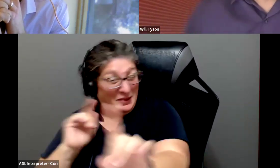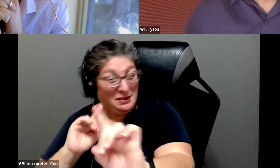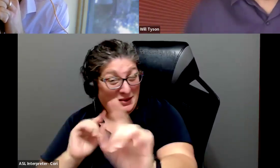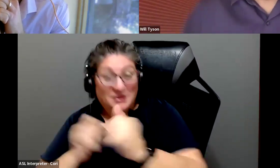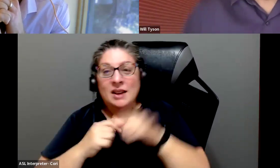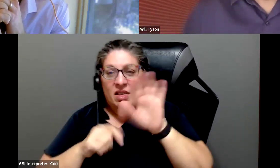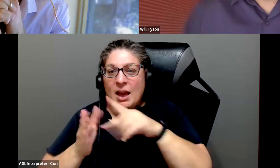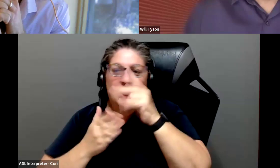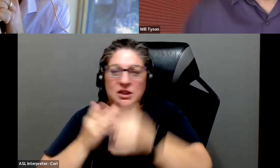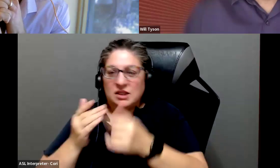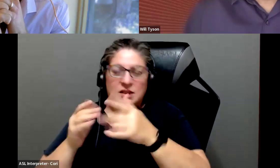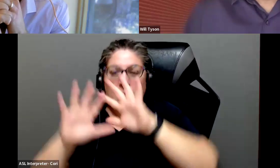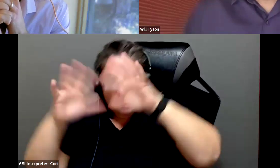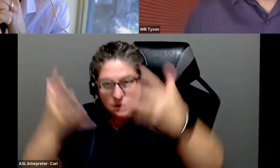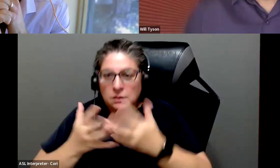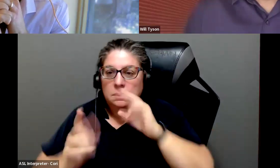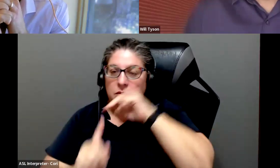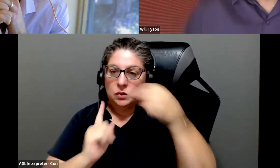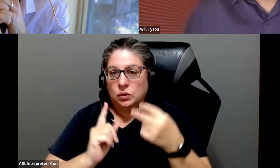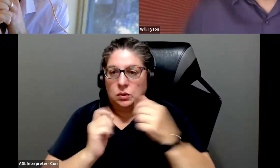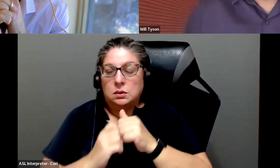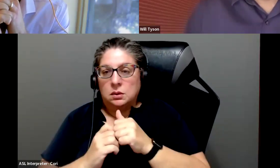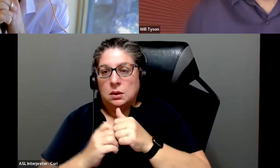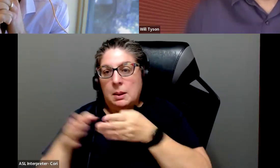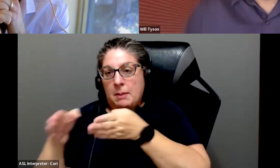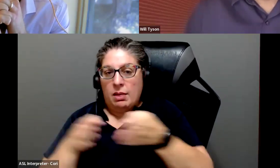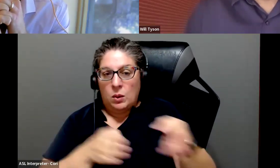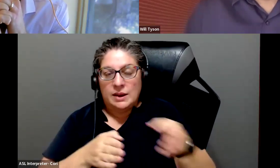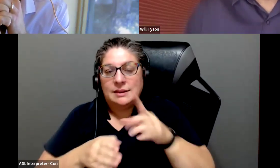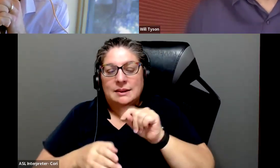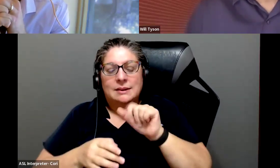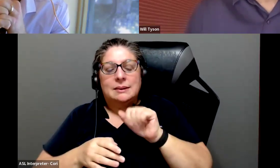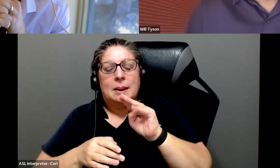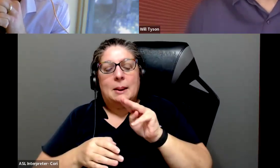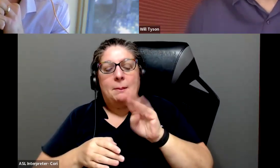project was a holistic look at pathways in the Tampa bay area.